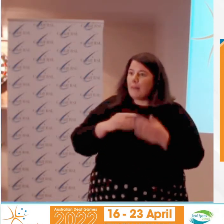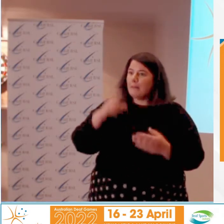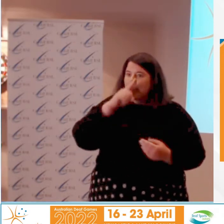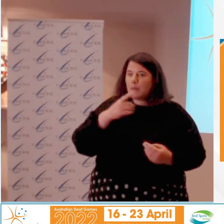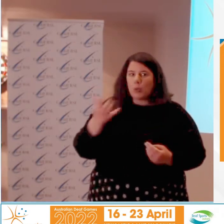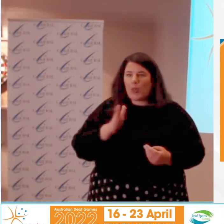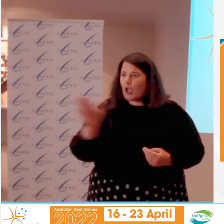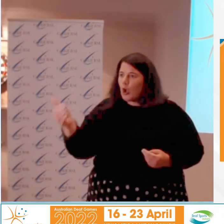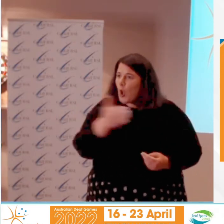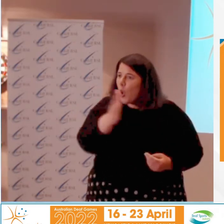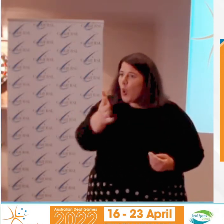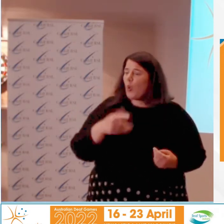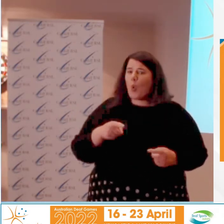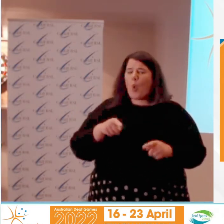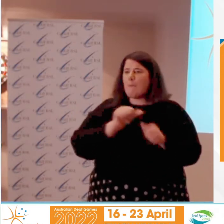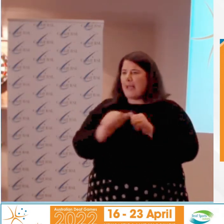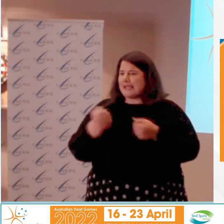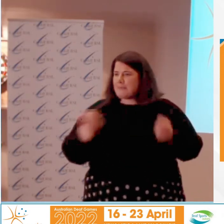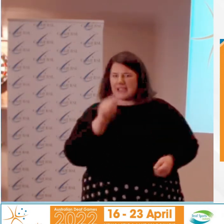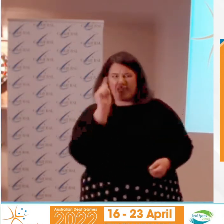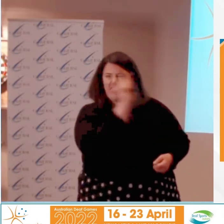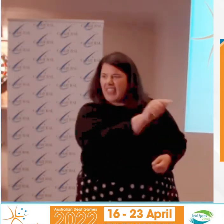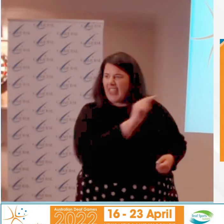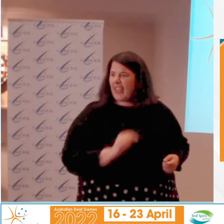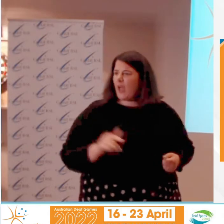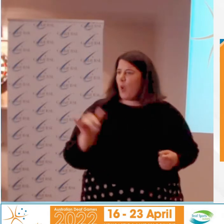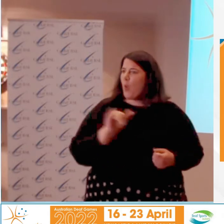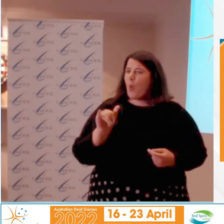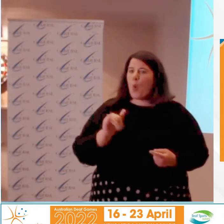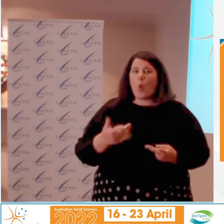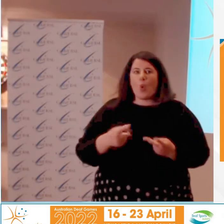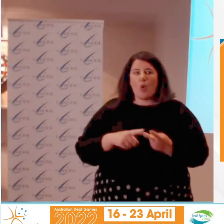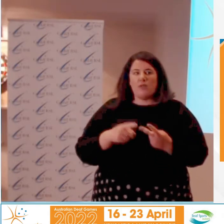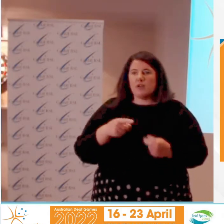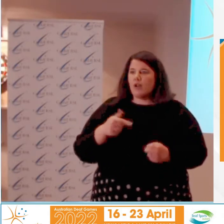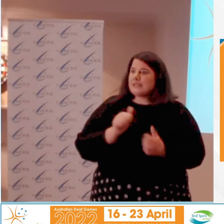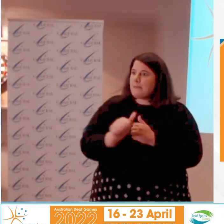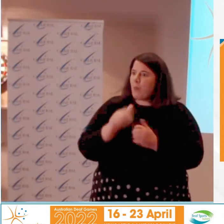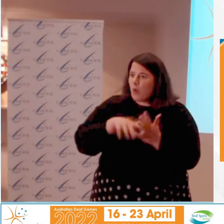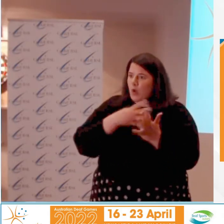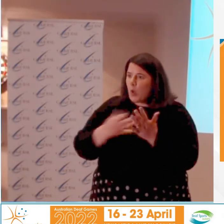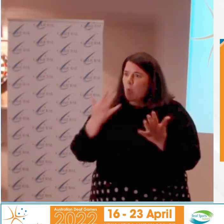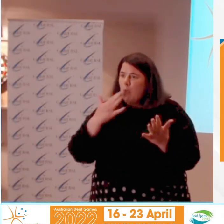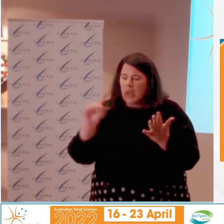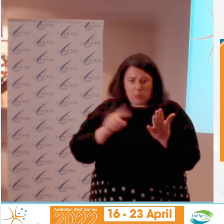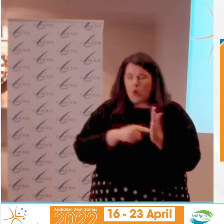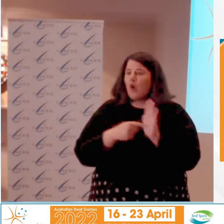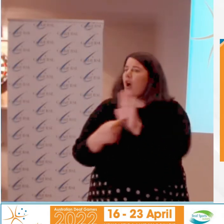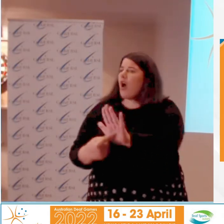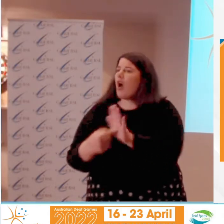so we really need your help to know where to go which is the best bus to catch where can we